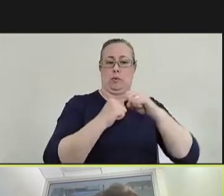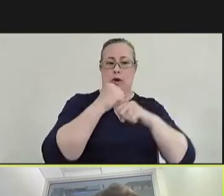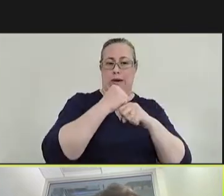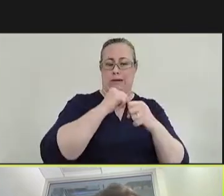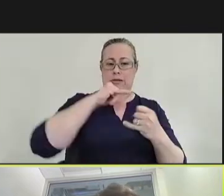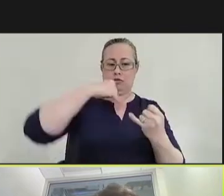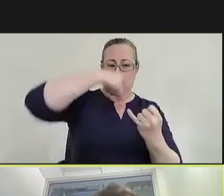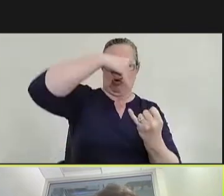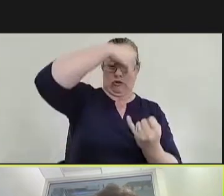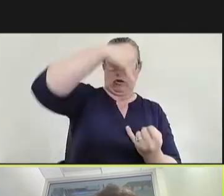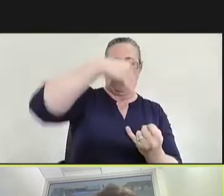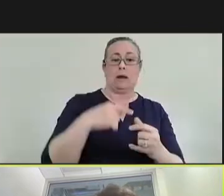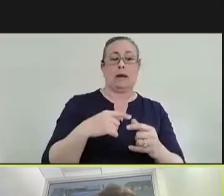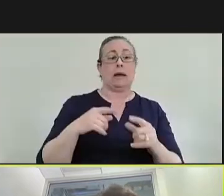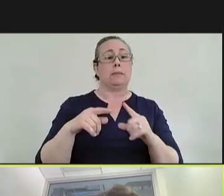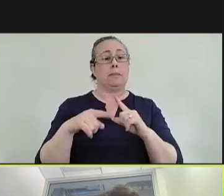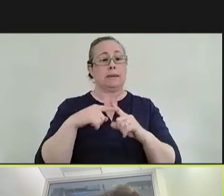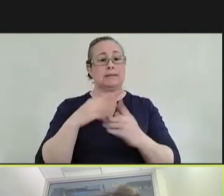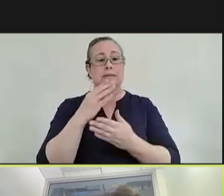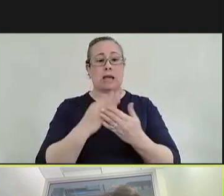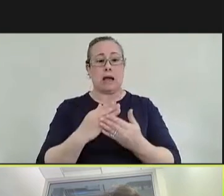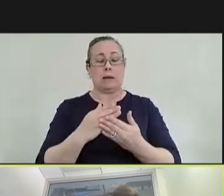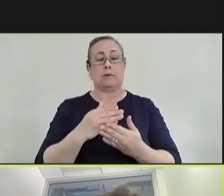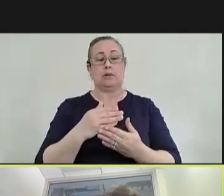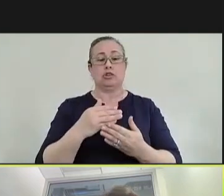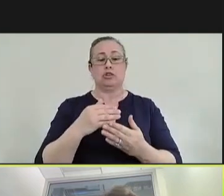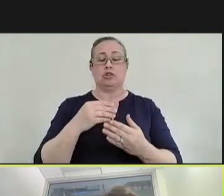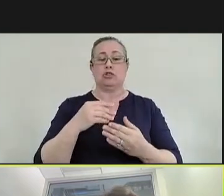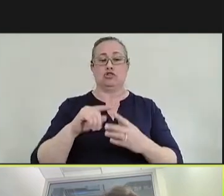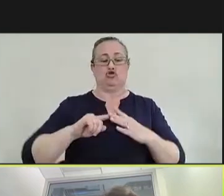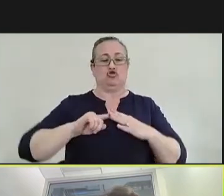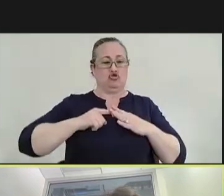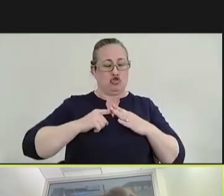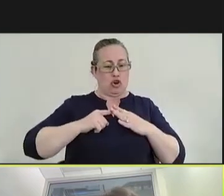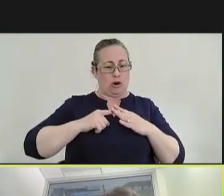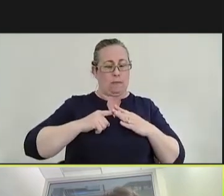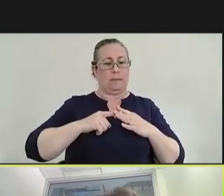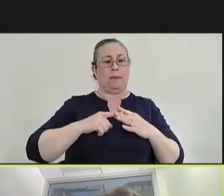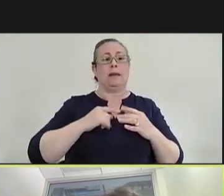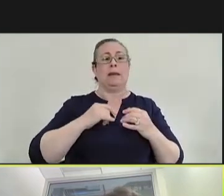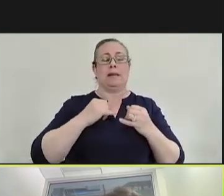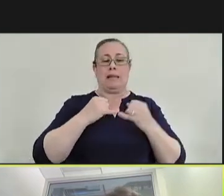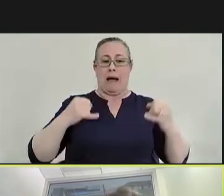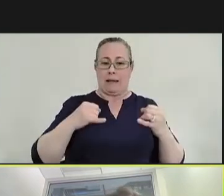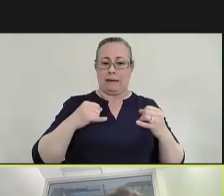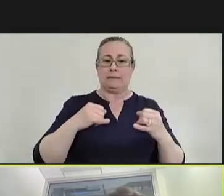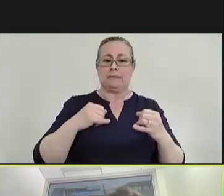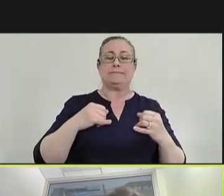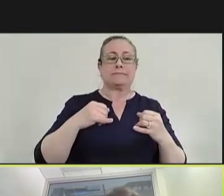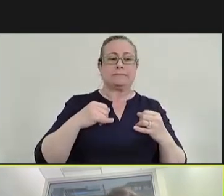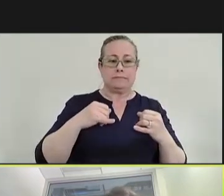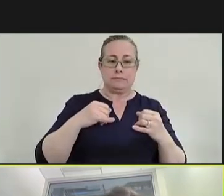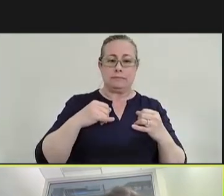vaccines for HIV that only show a monomeric or just one copy that will actually fold a